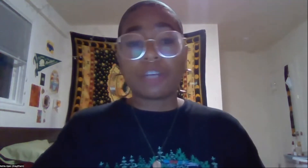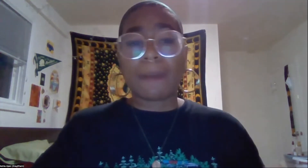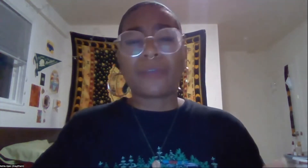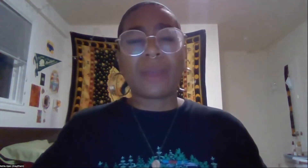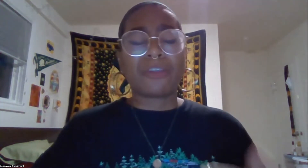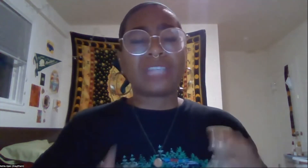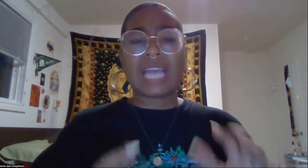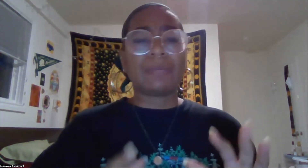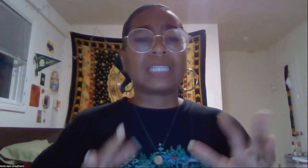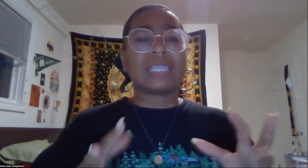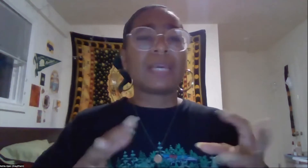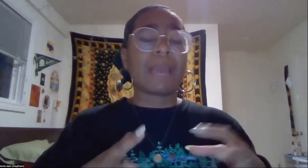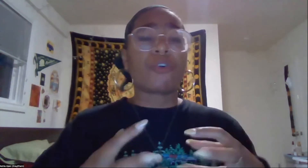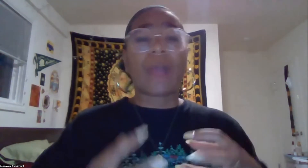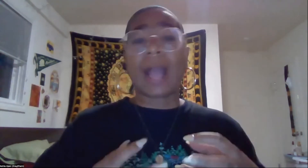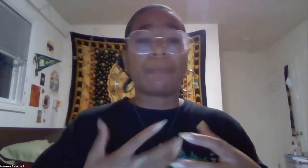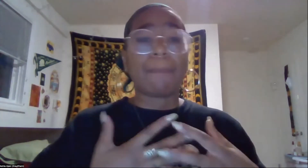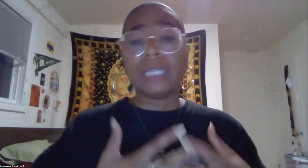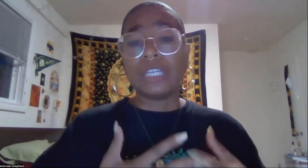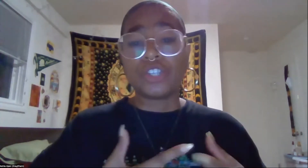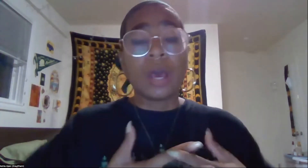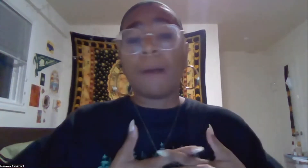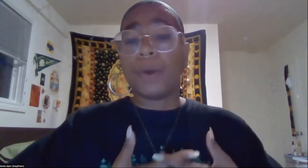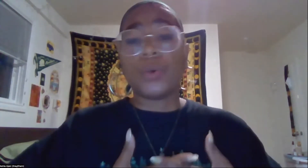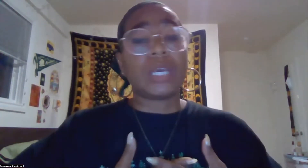about my grandmother’s hands because they became cracked by bleach//ammonia